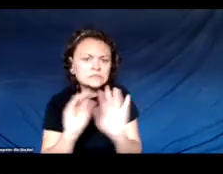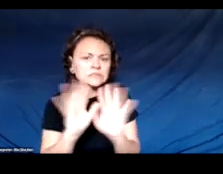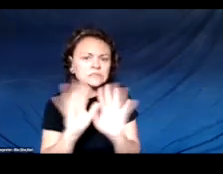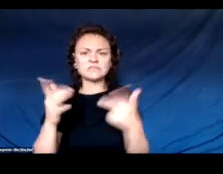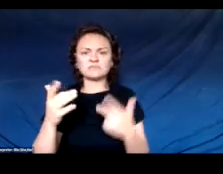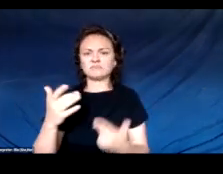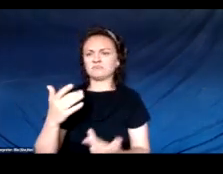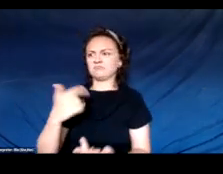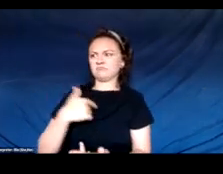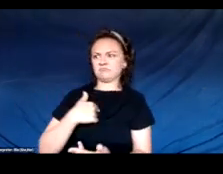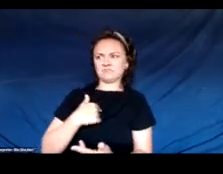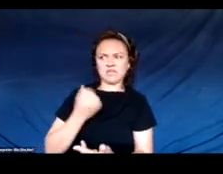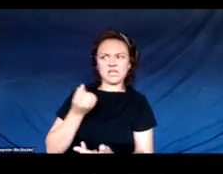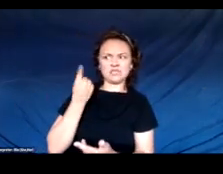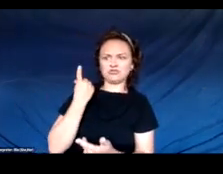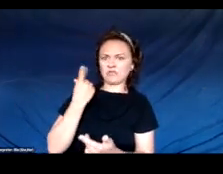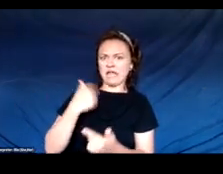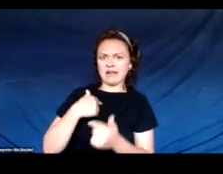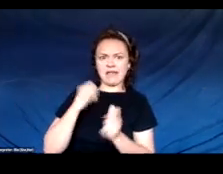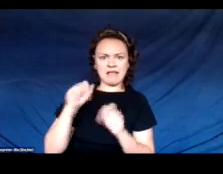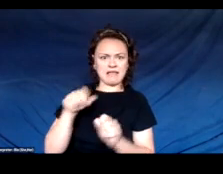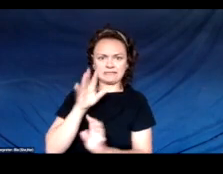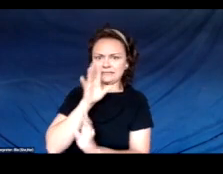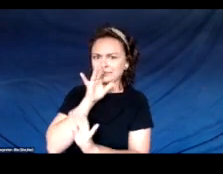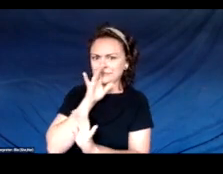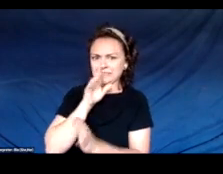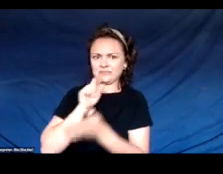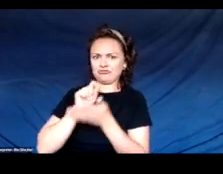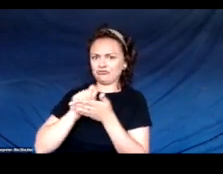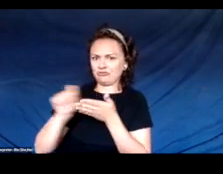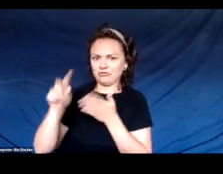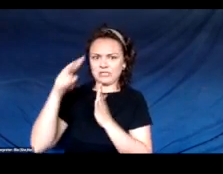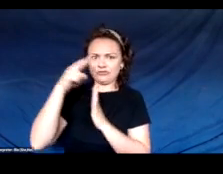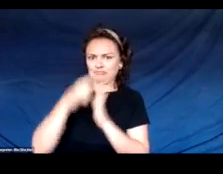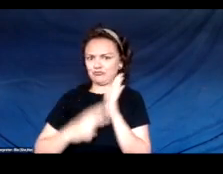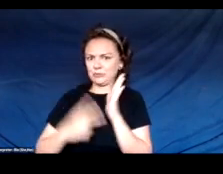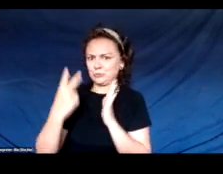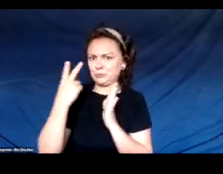I can speak read and write two languages like I can understand.